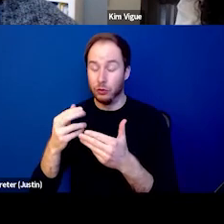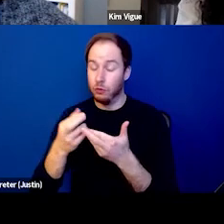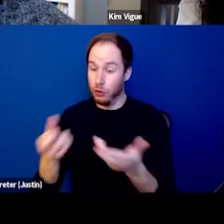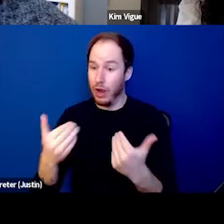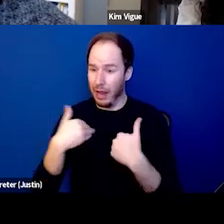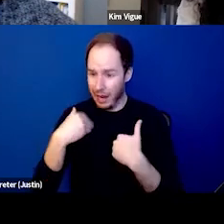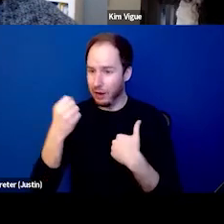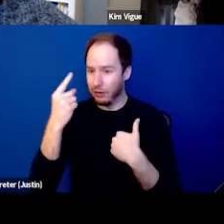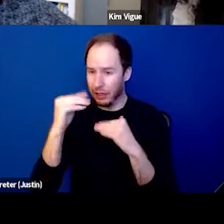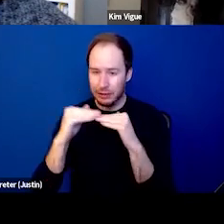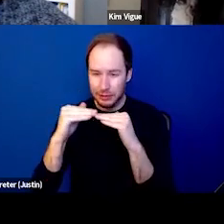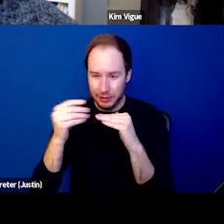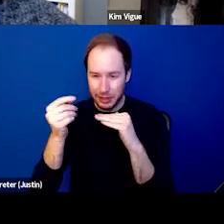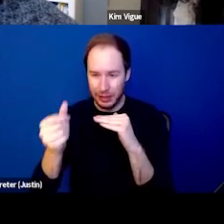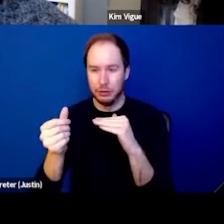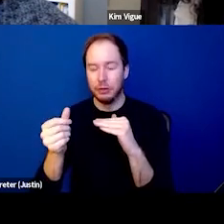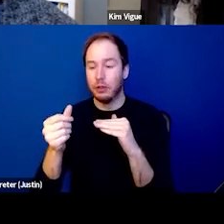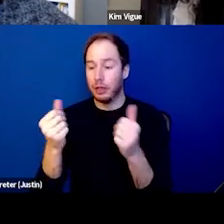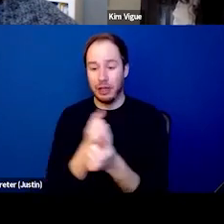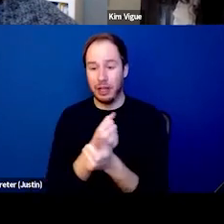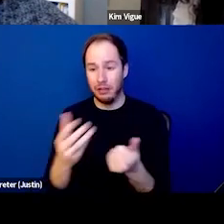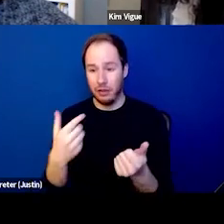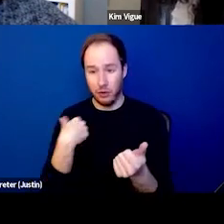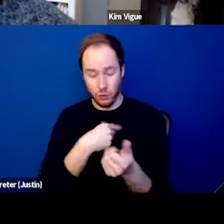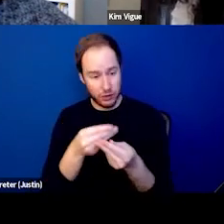But everything that we put out is those agencies